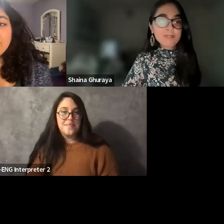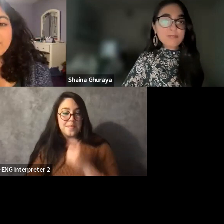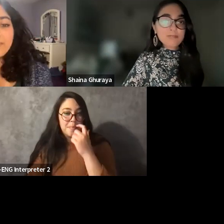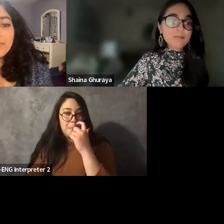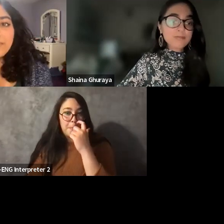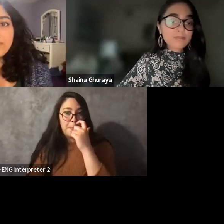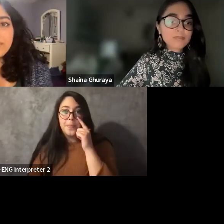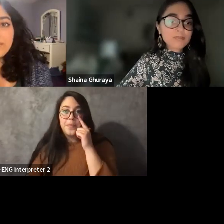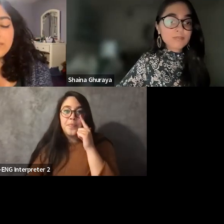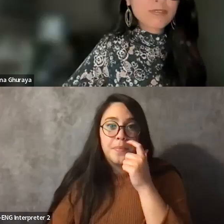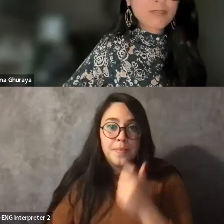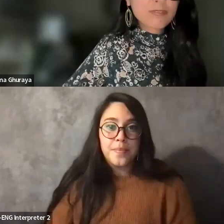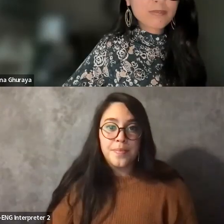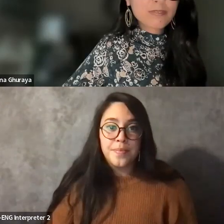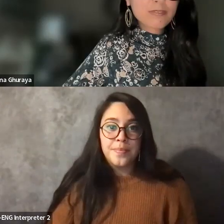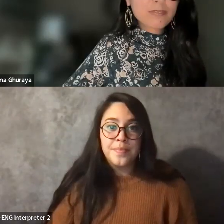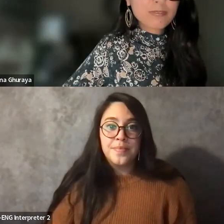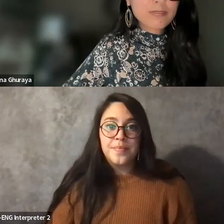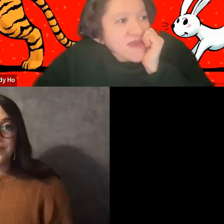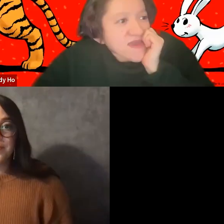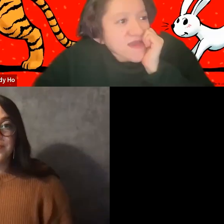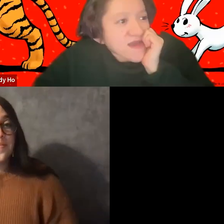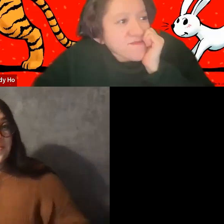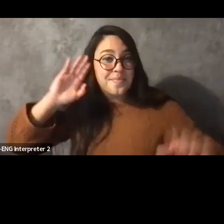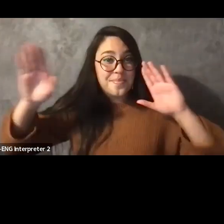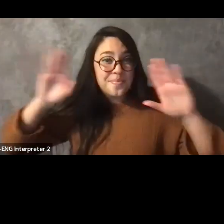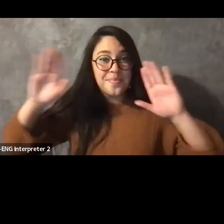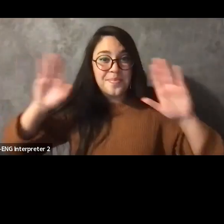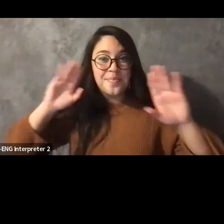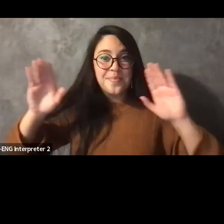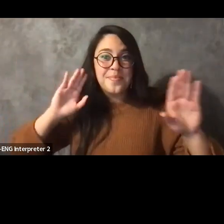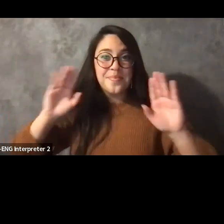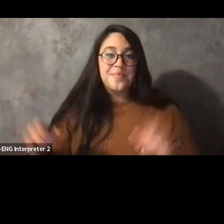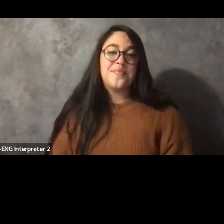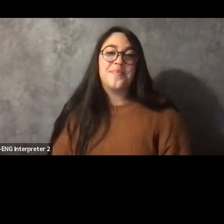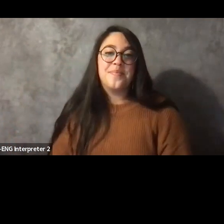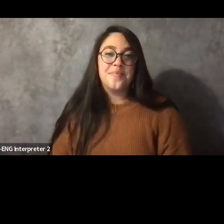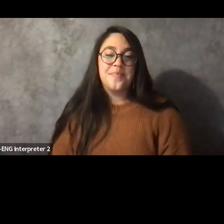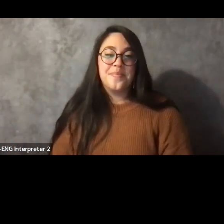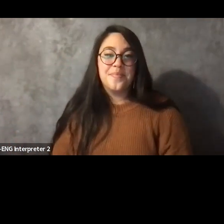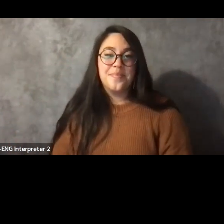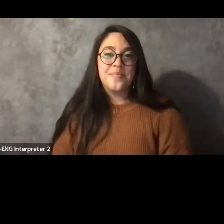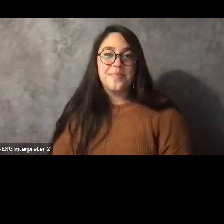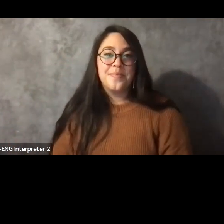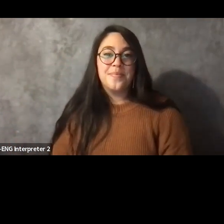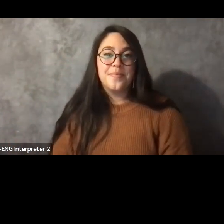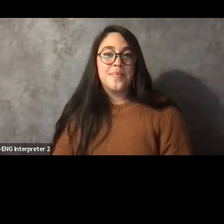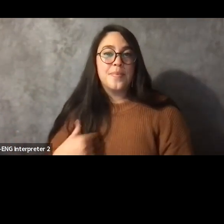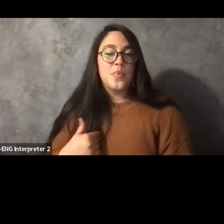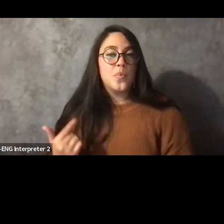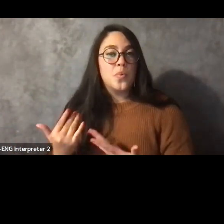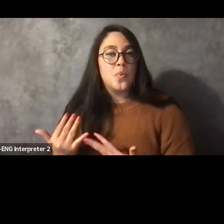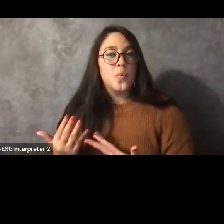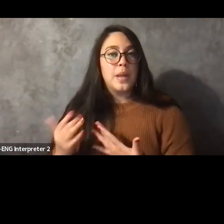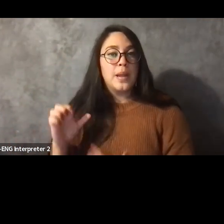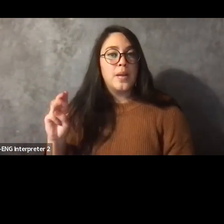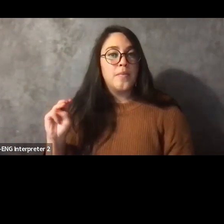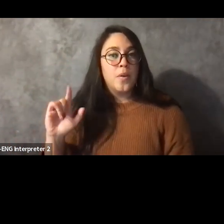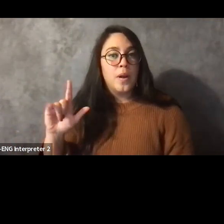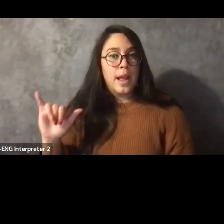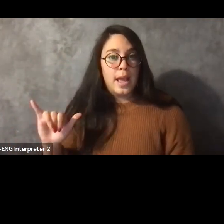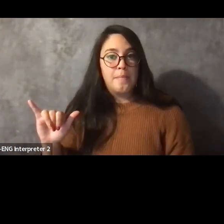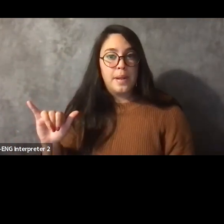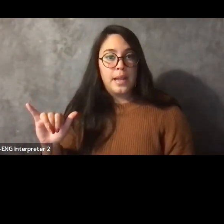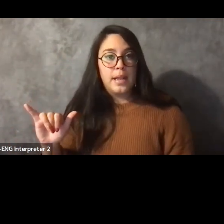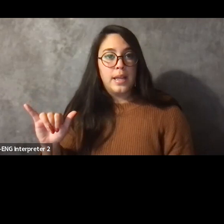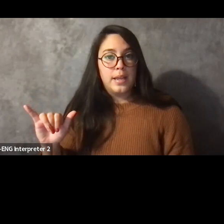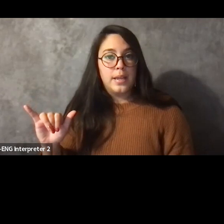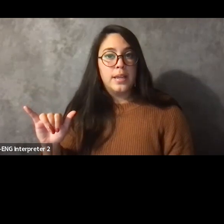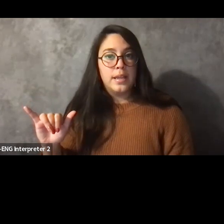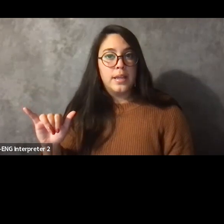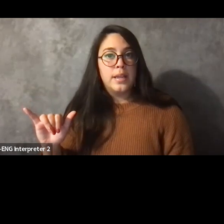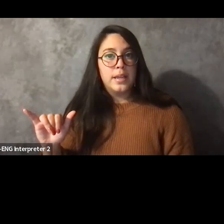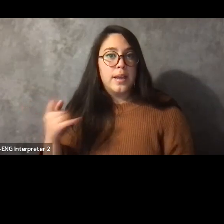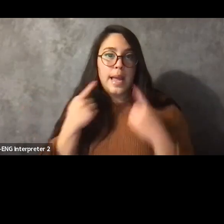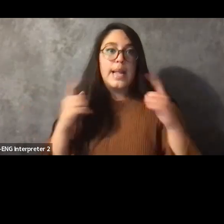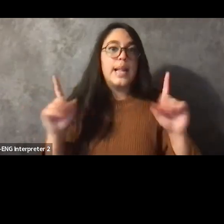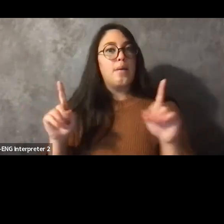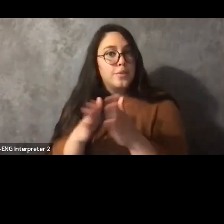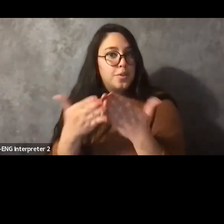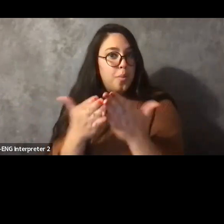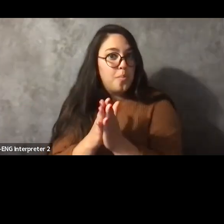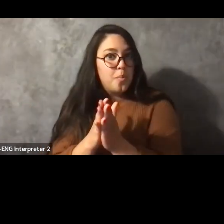Hello. And I am going to wait for Emily's slides and now to the book giveaways.